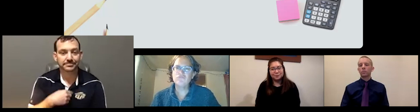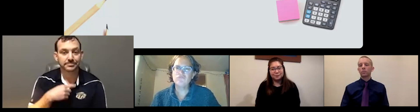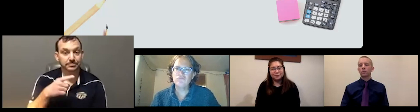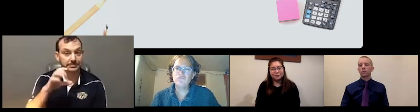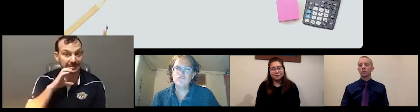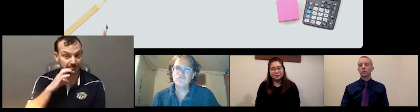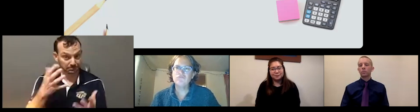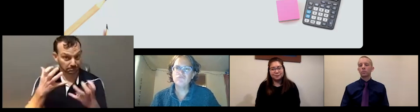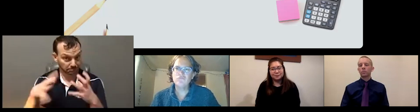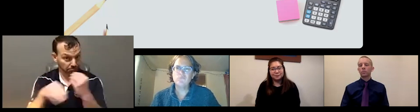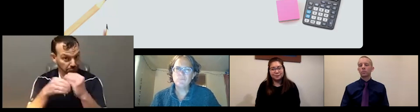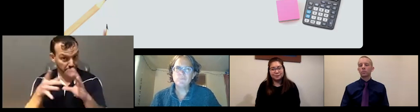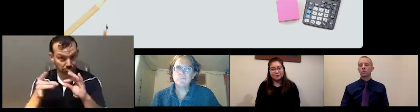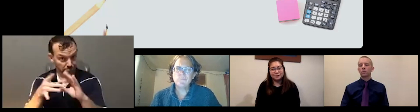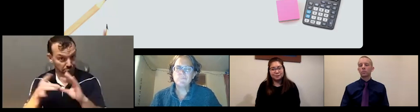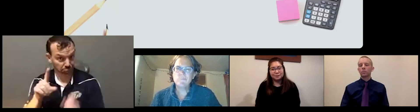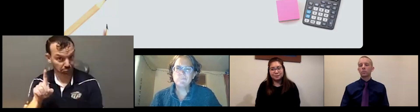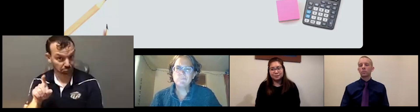Cindy, do you want to add any comments?